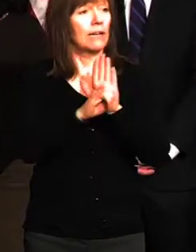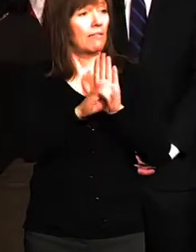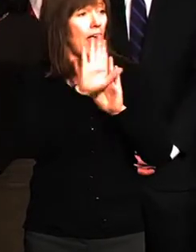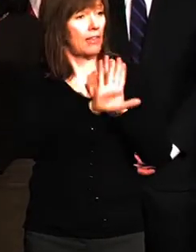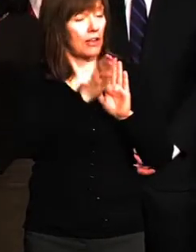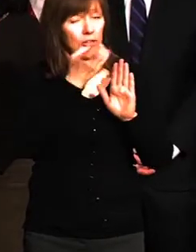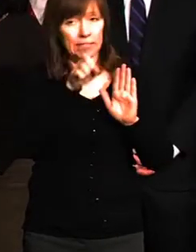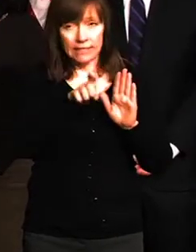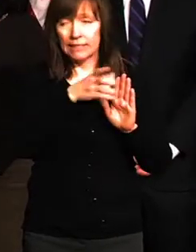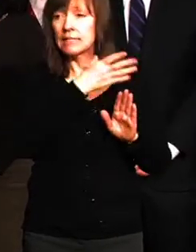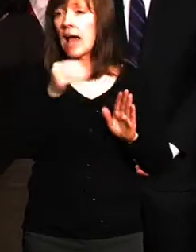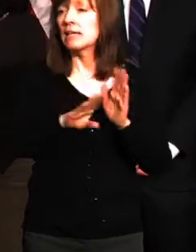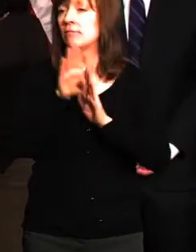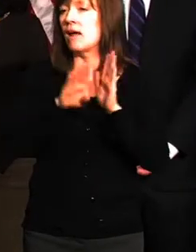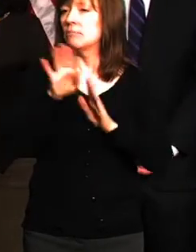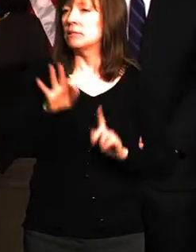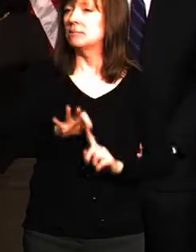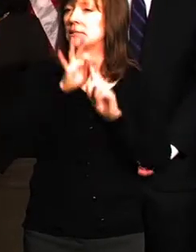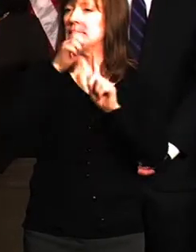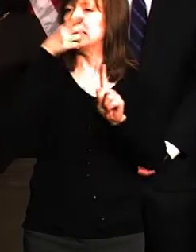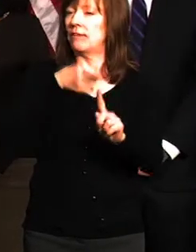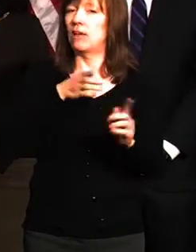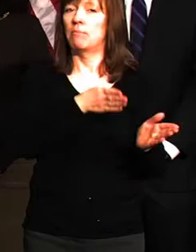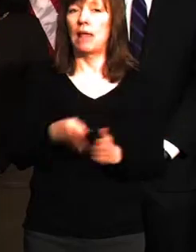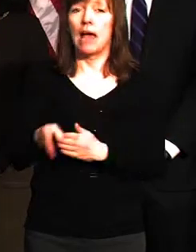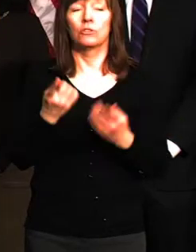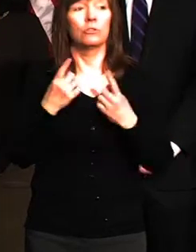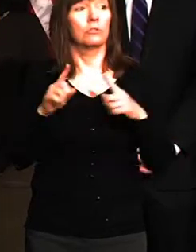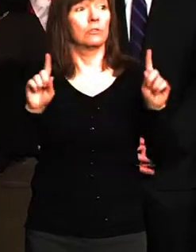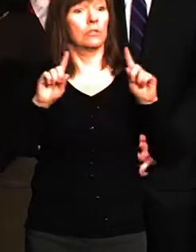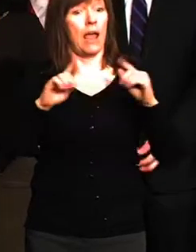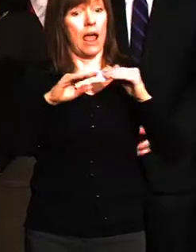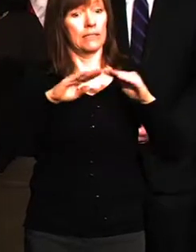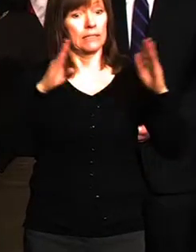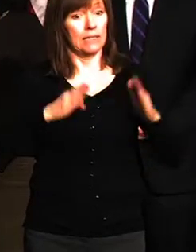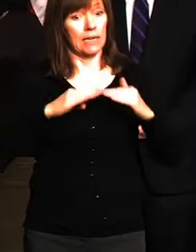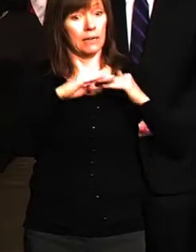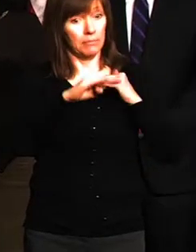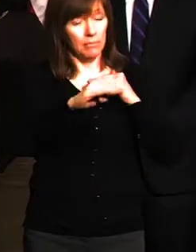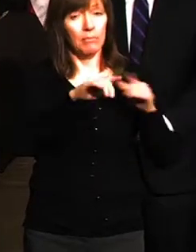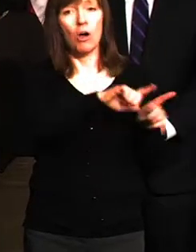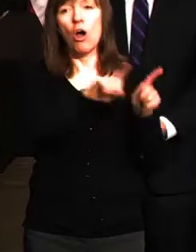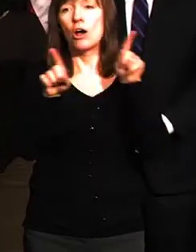and we will develop specific plans to achieve not only housing stability but to access identified